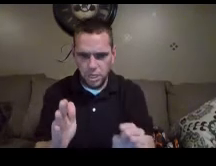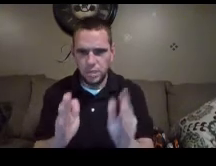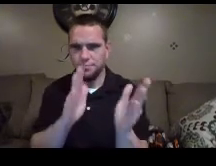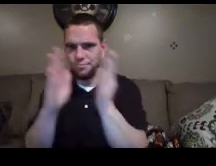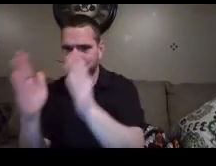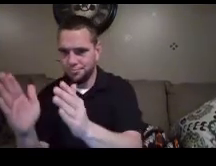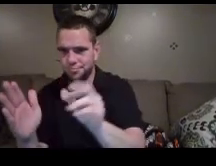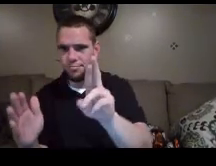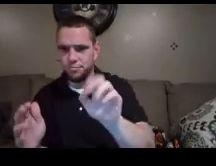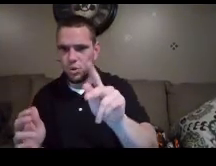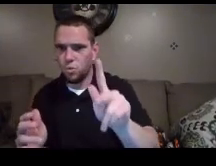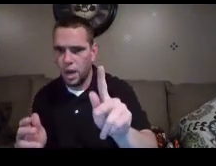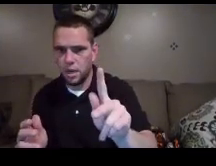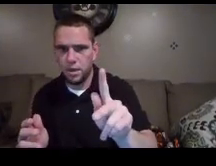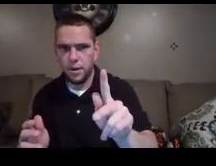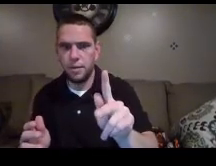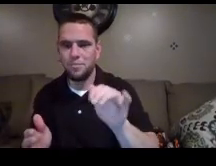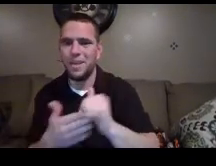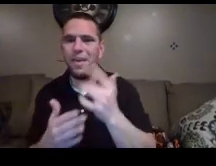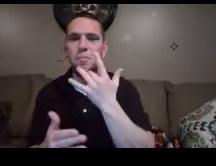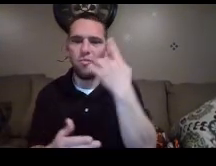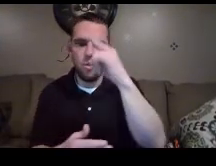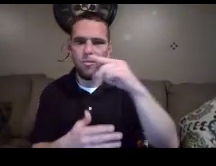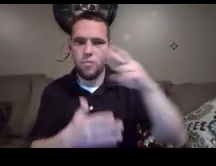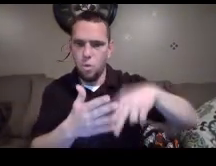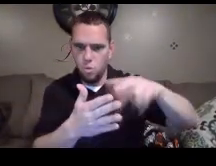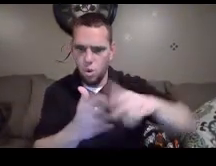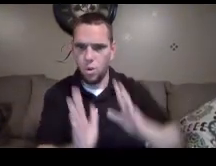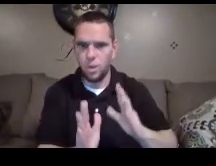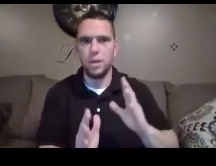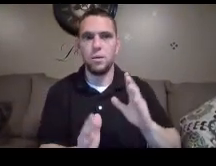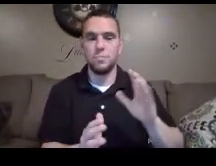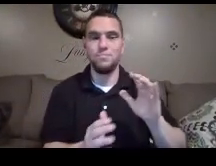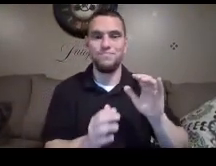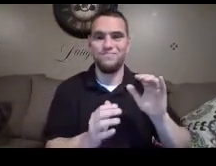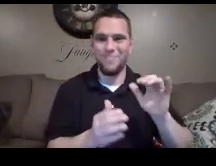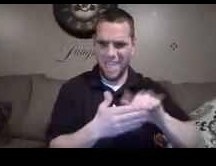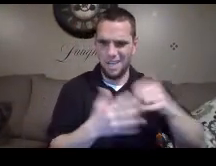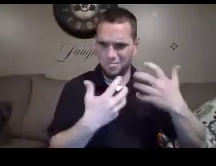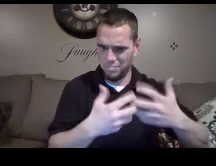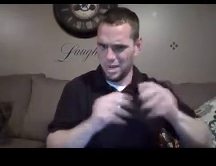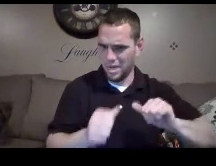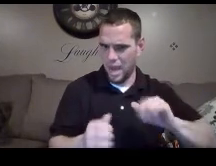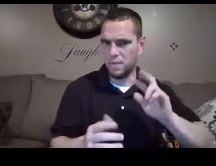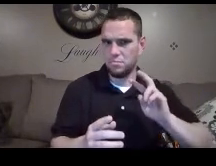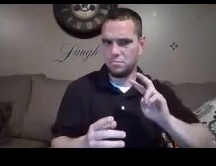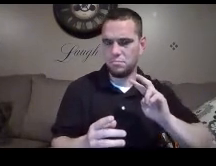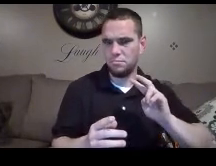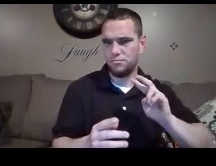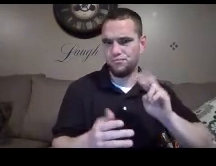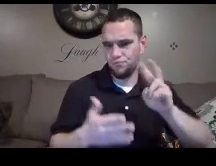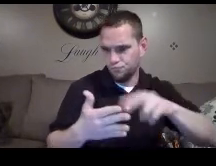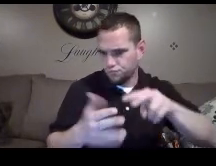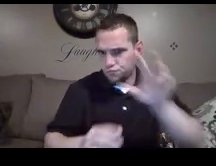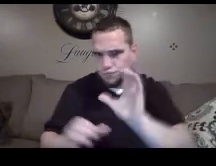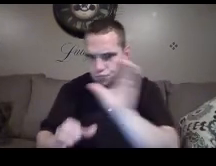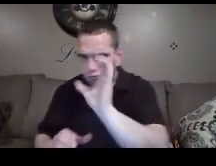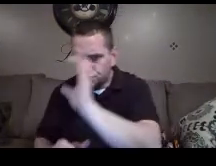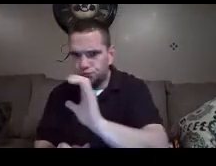and that's preferred for screen readers because screeners can navigate-- they have special commands that can navigate rows and columns in a table.